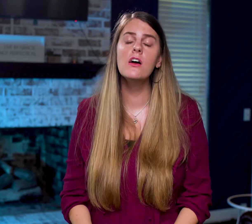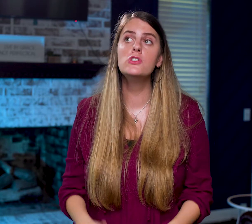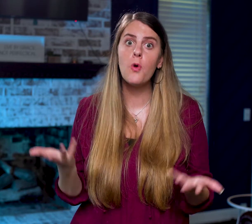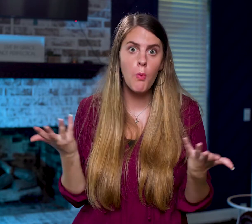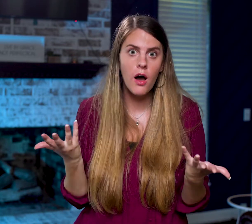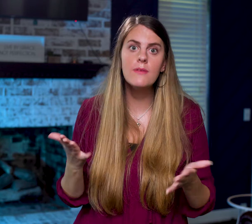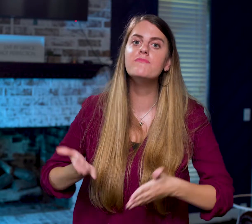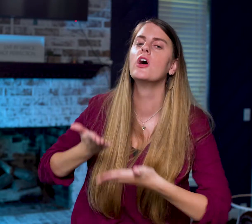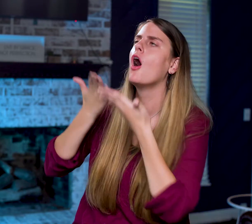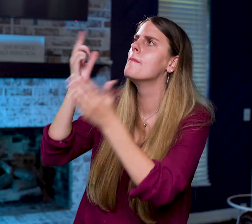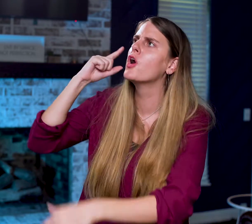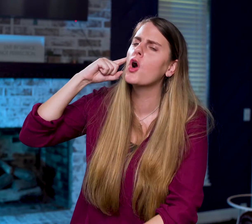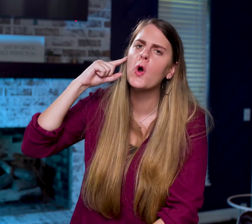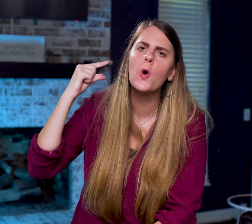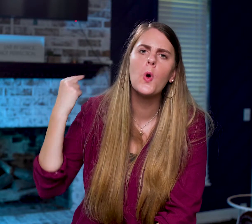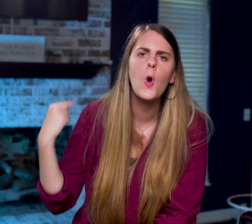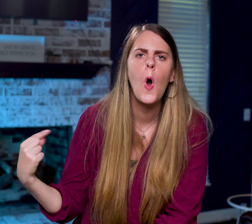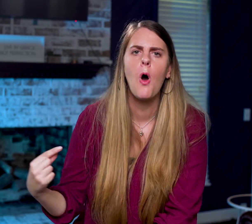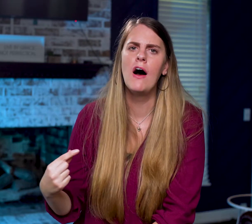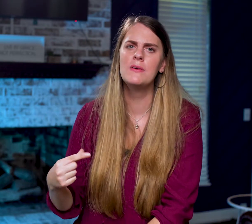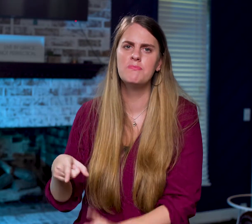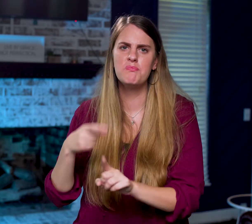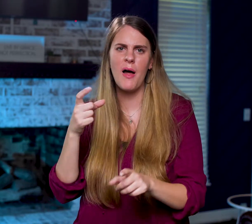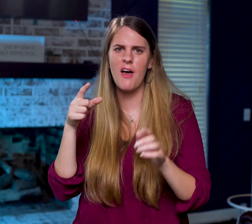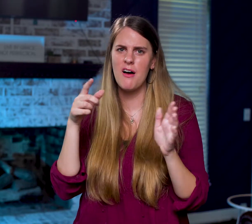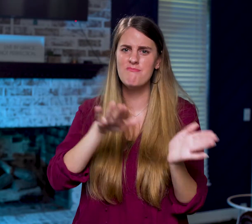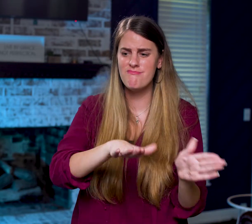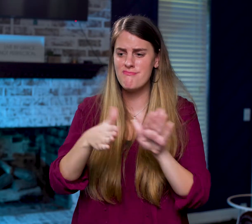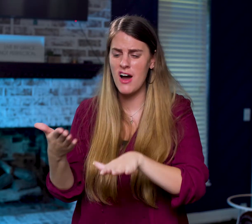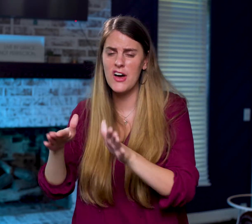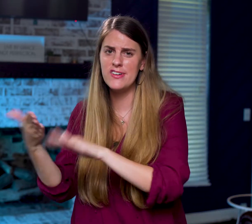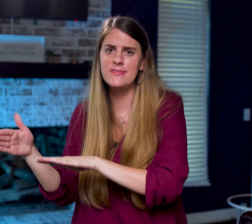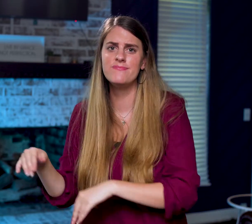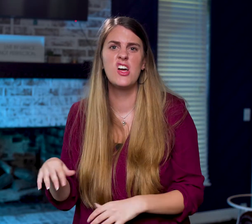so they offer up gold from their plunder